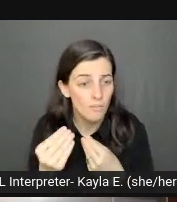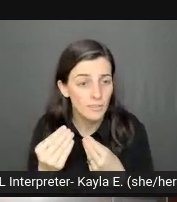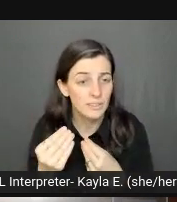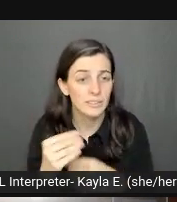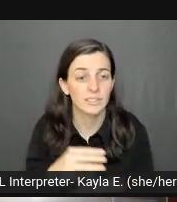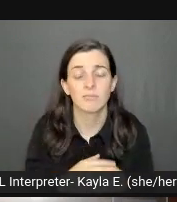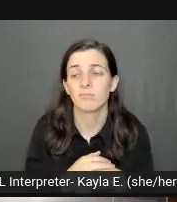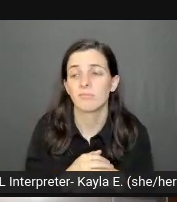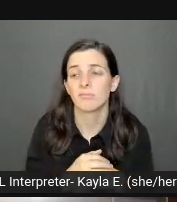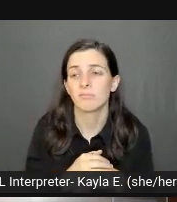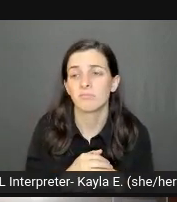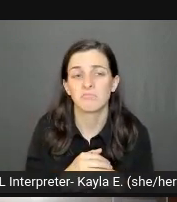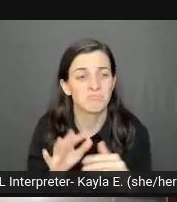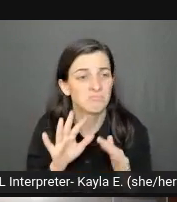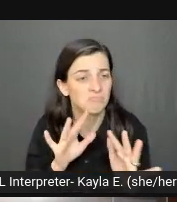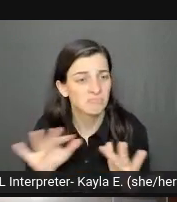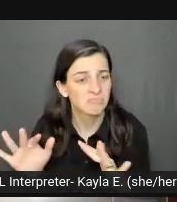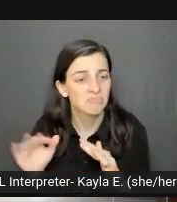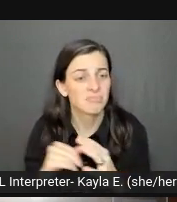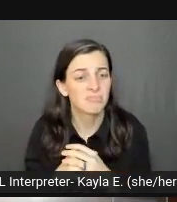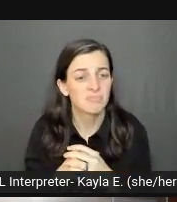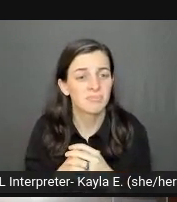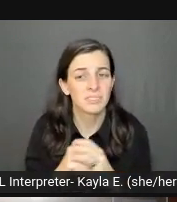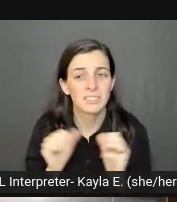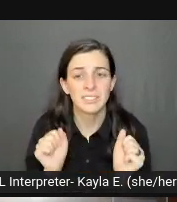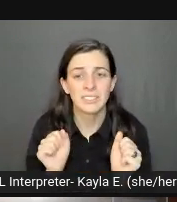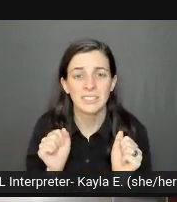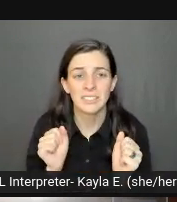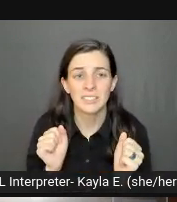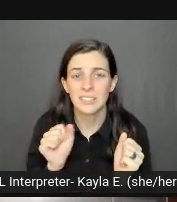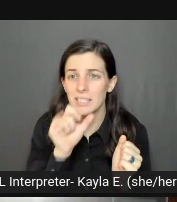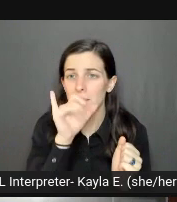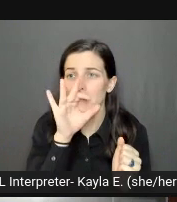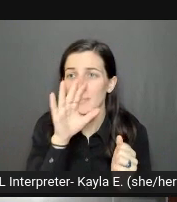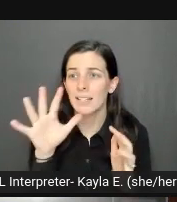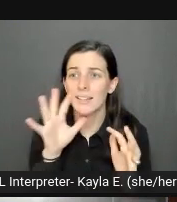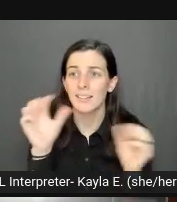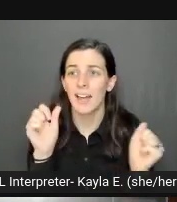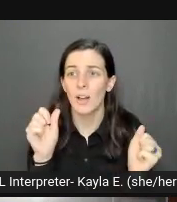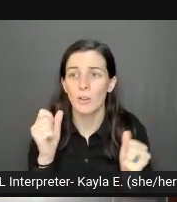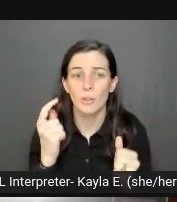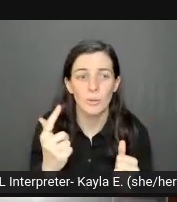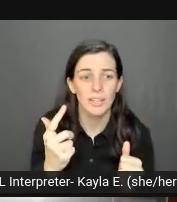Please say it loudly in three, two, one. Now.